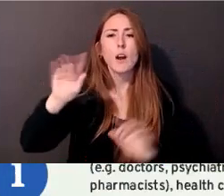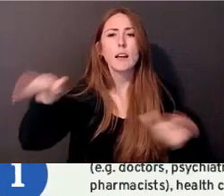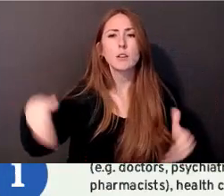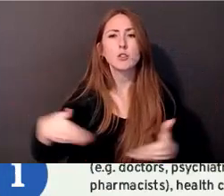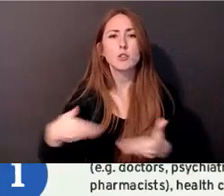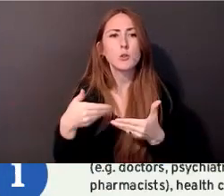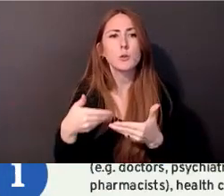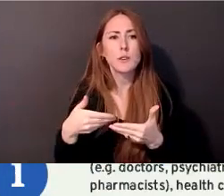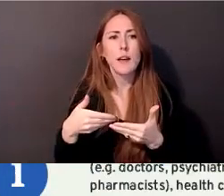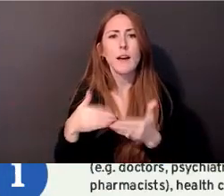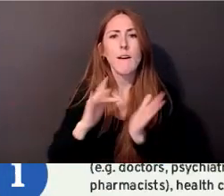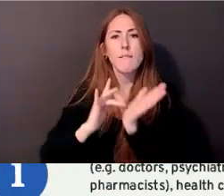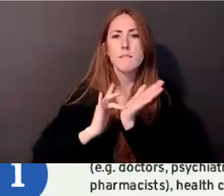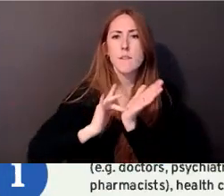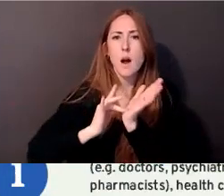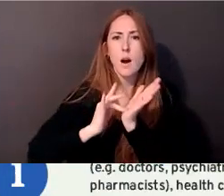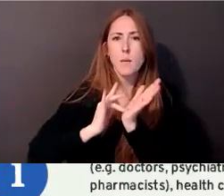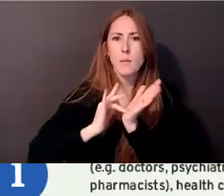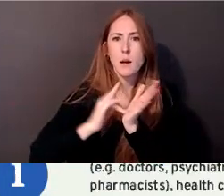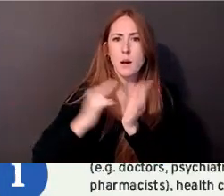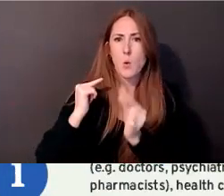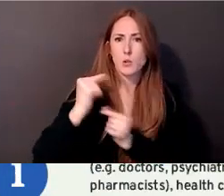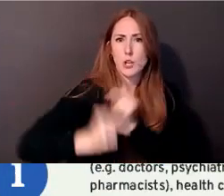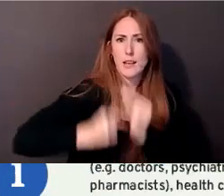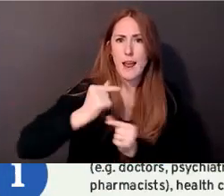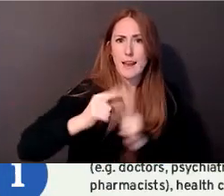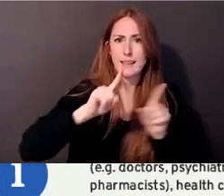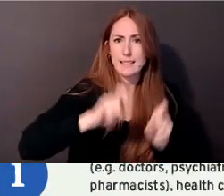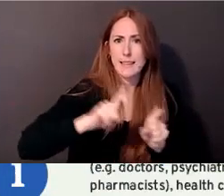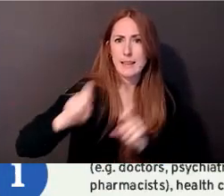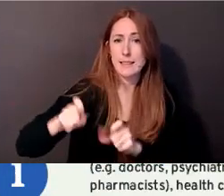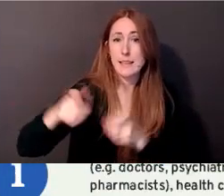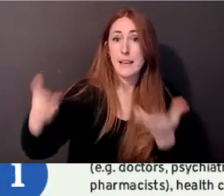in our province of British Columbia as a routine component